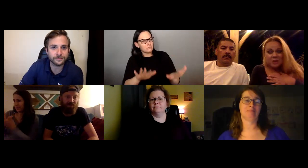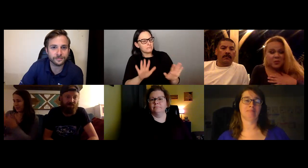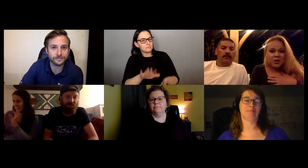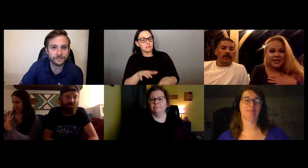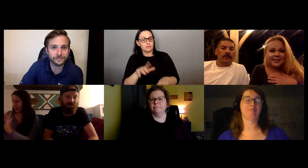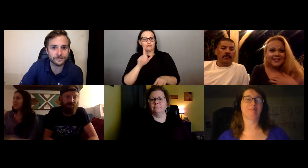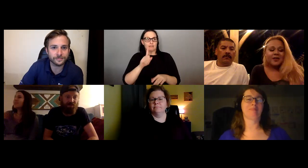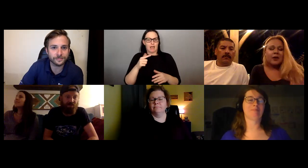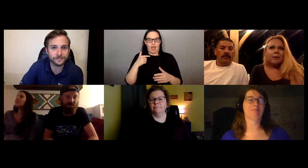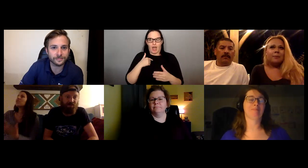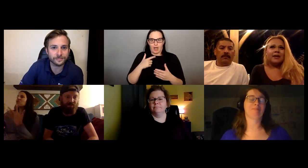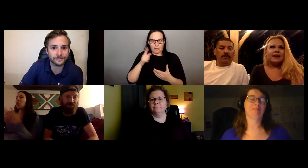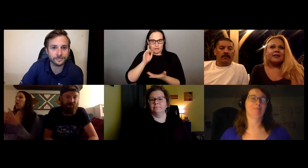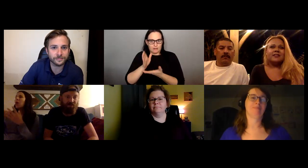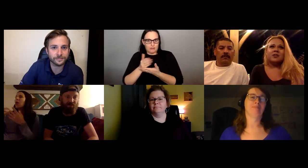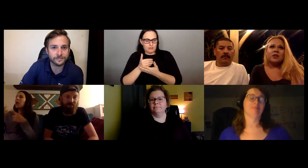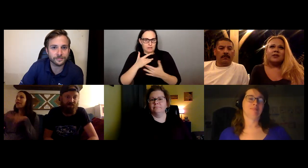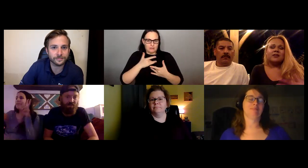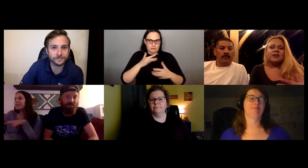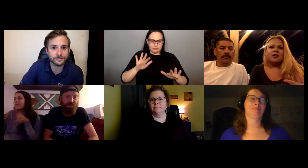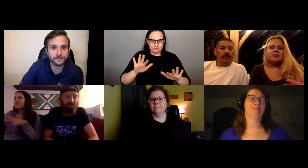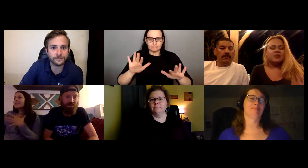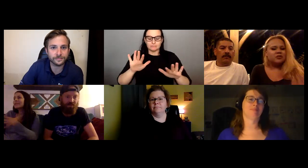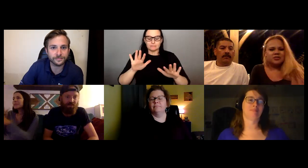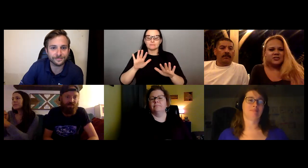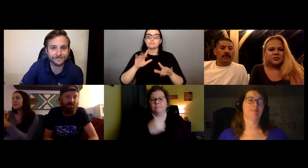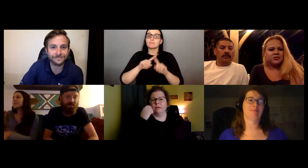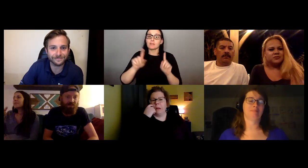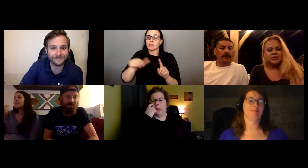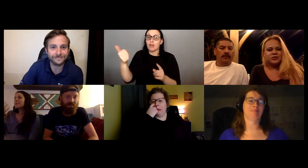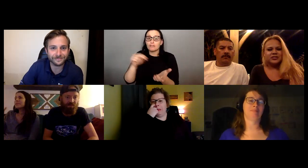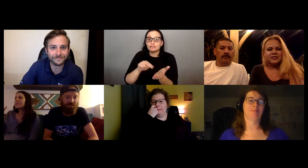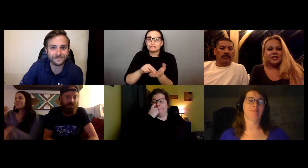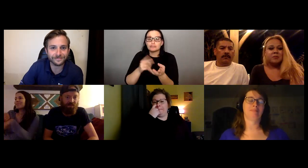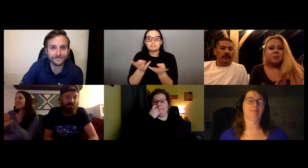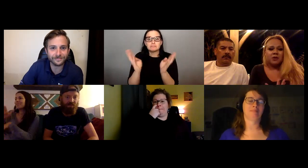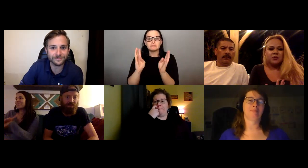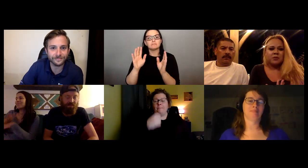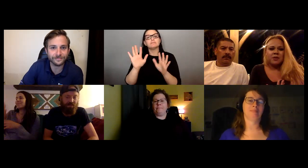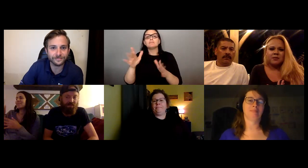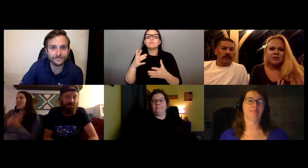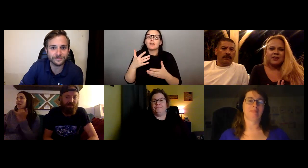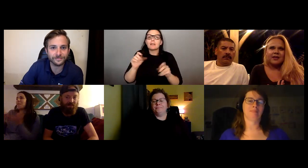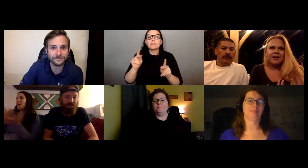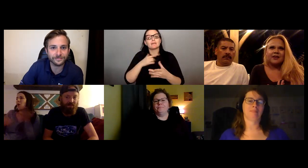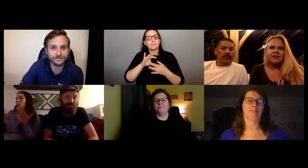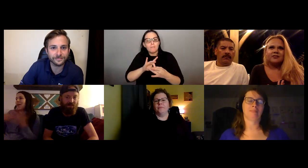worried but then when um the other nurses were you know just letting me bond with my